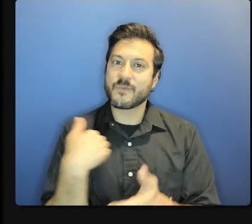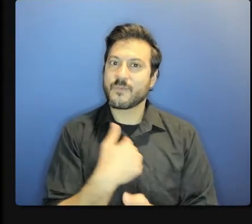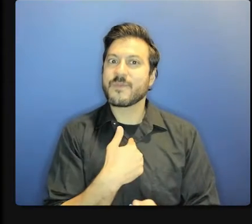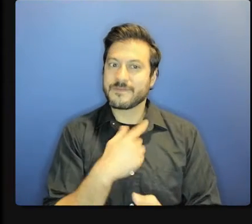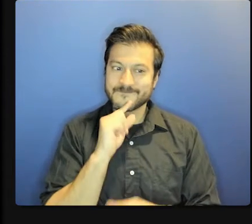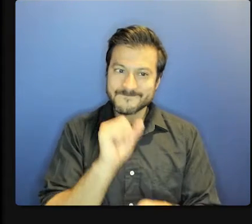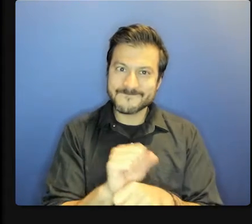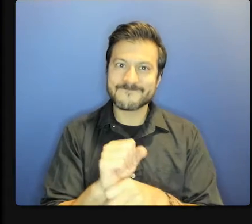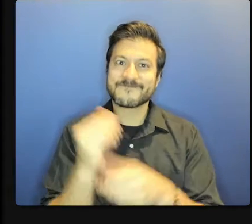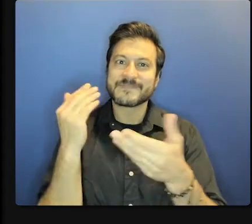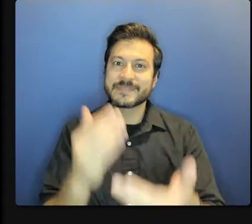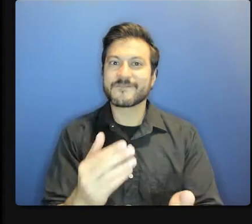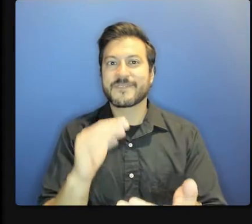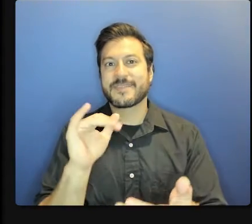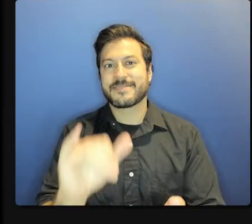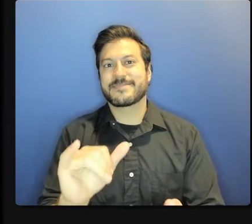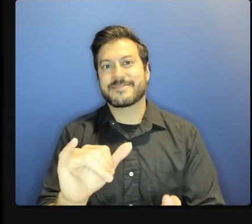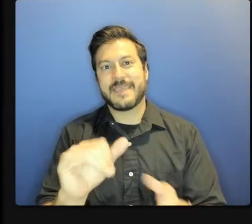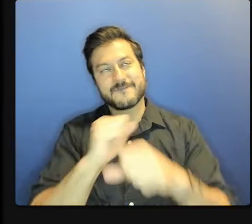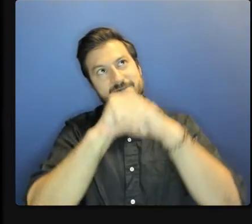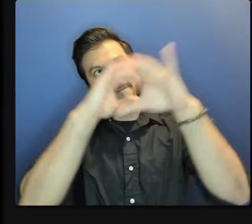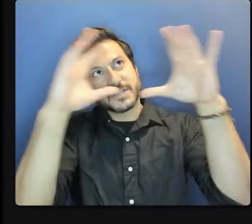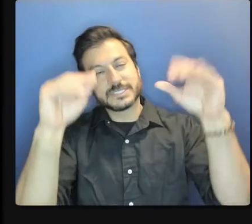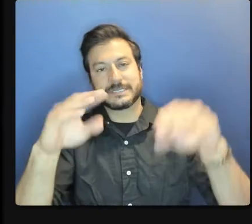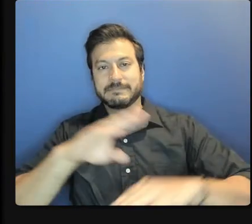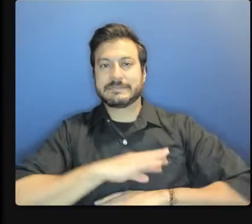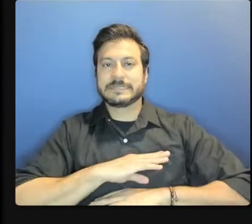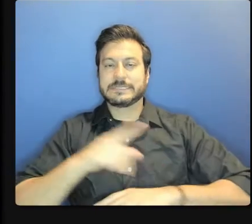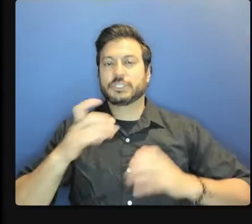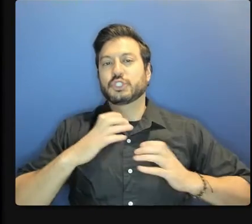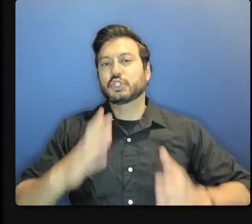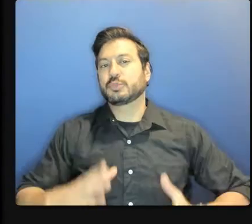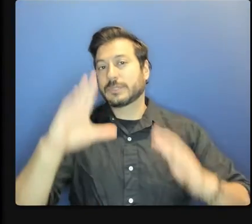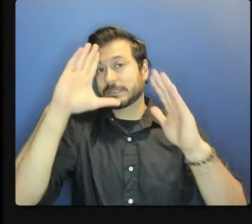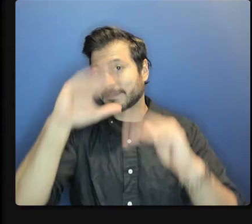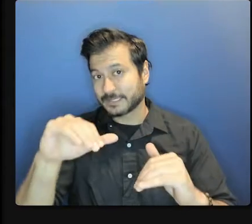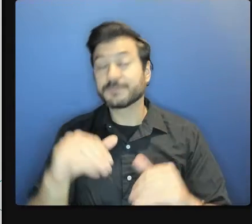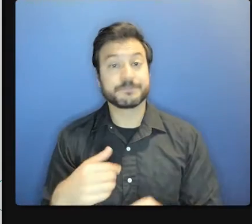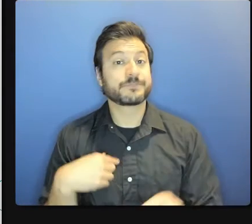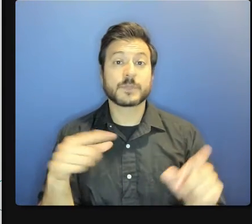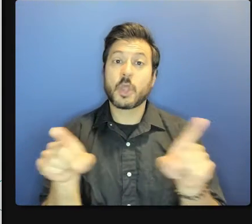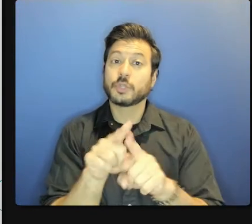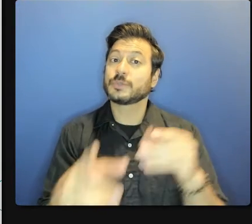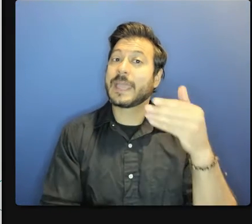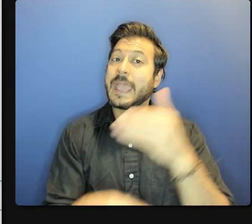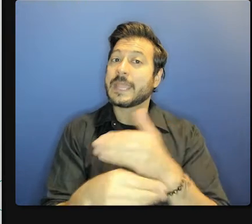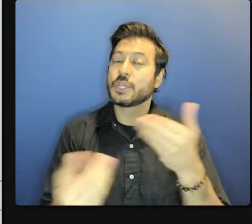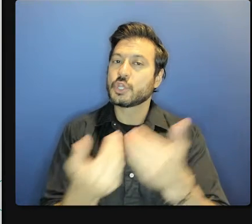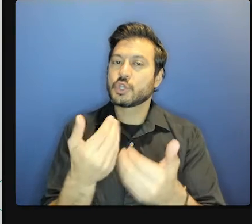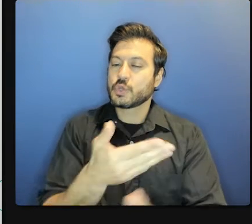that we're delivering on the vision and meeting consumer expectations. We're also adding new endpoints.